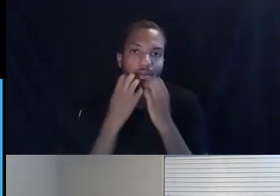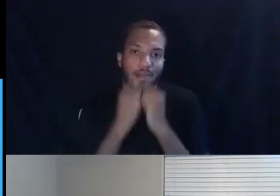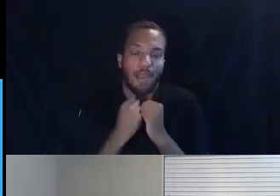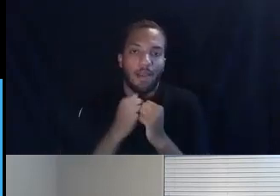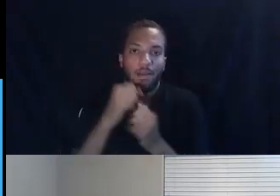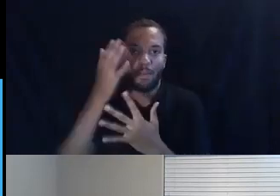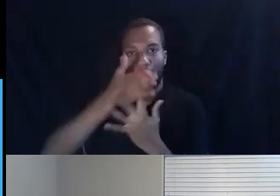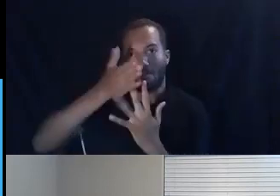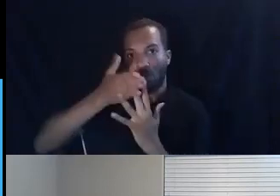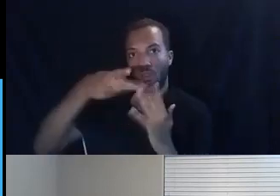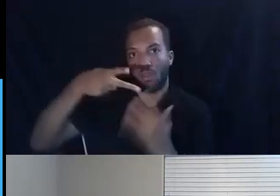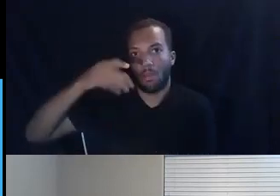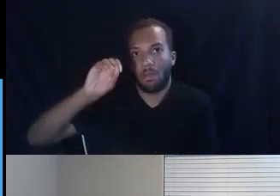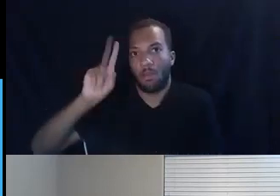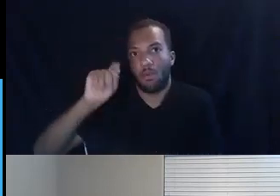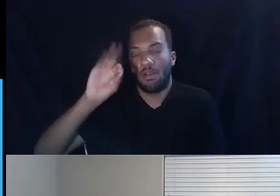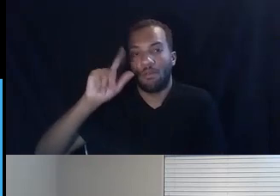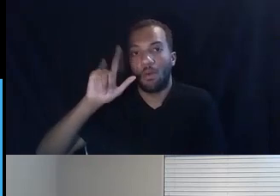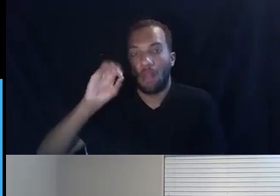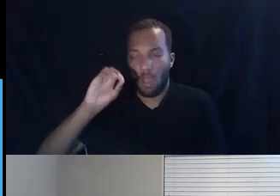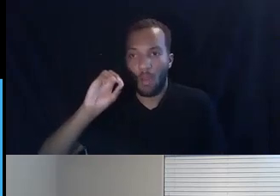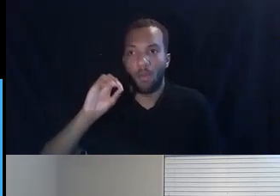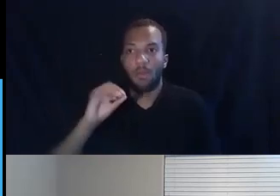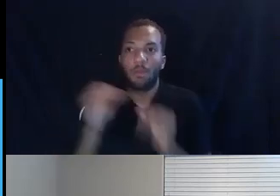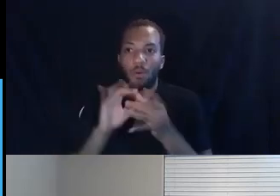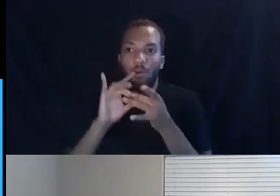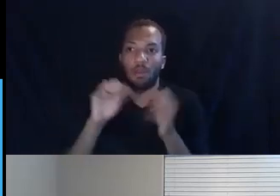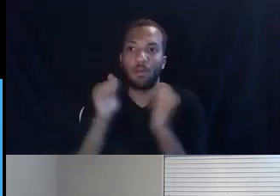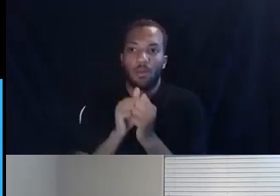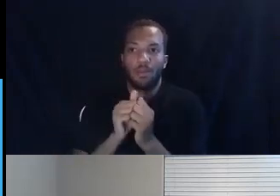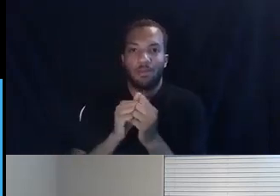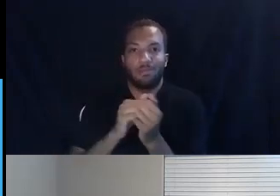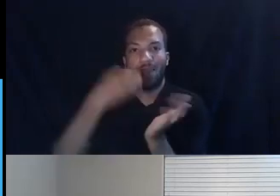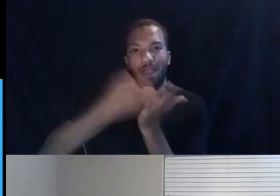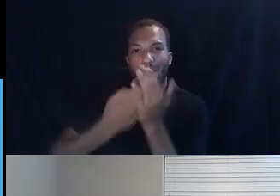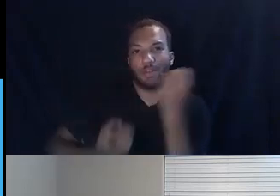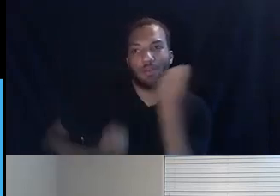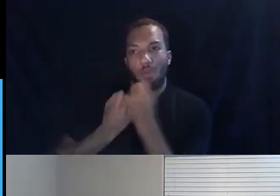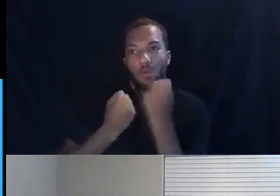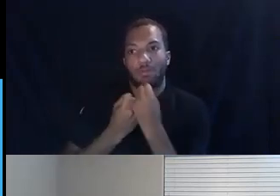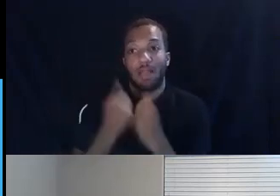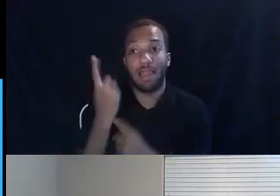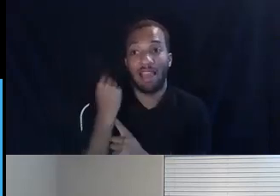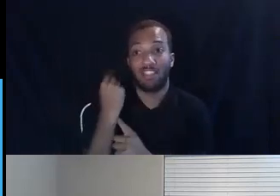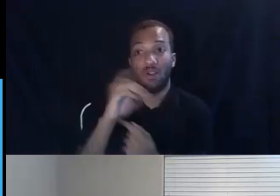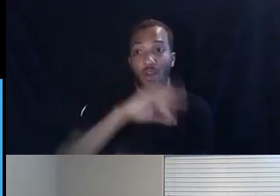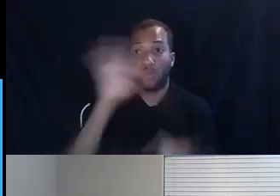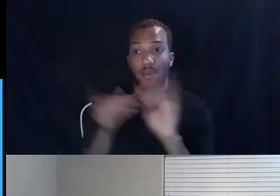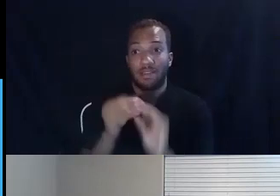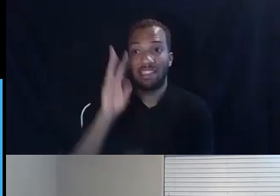as just cash and it's so much more. For us, our benefits to the community last year, totaled $640 million.